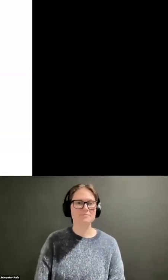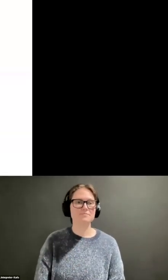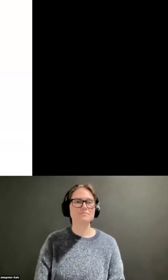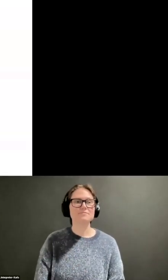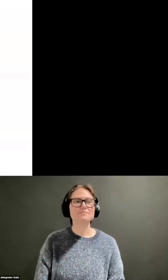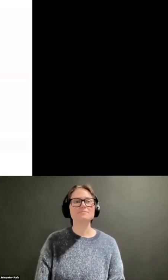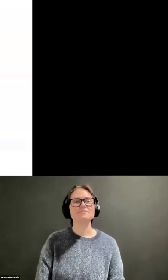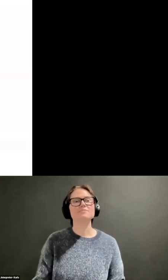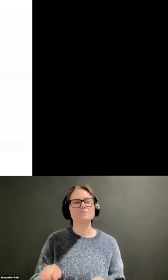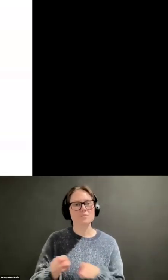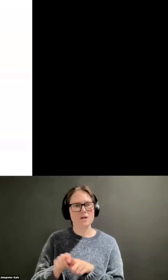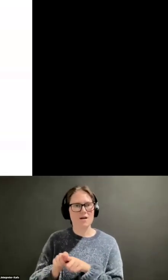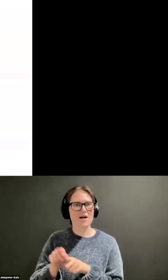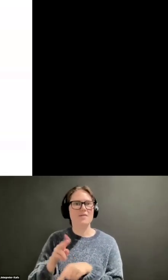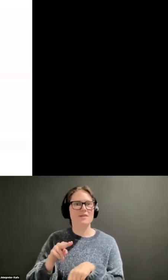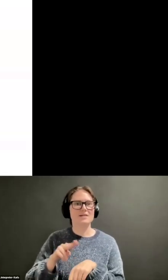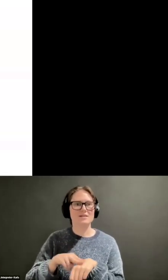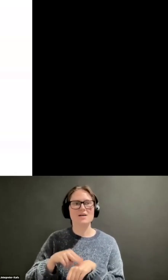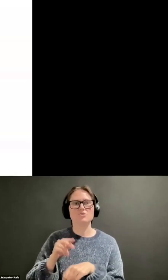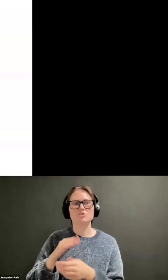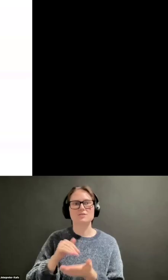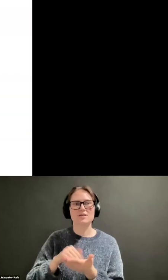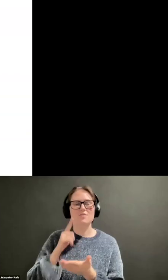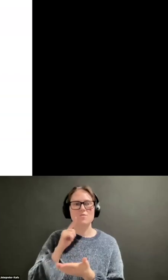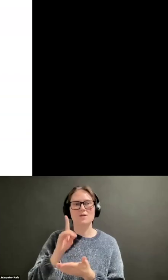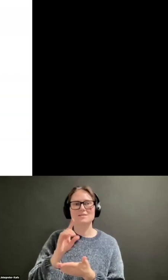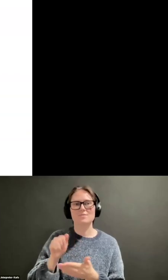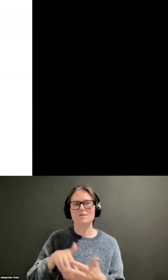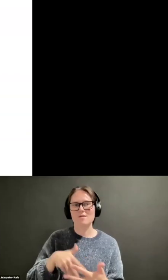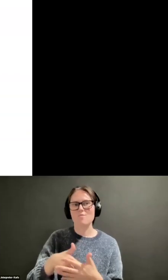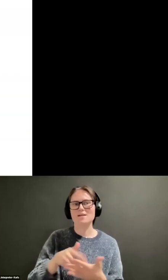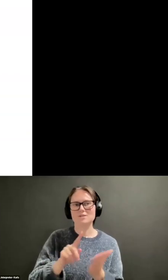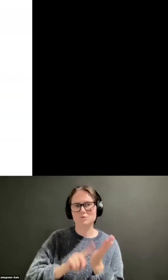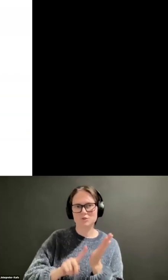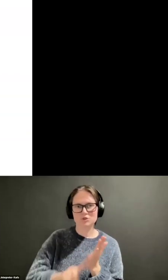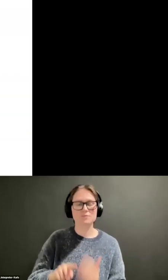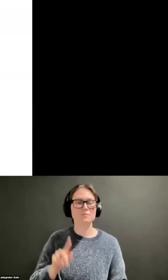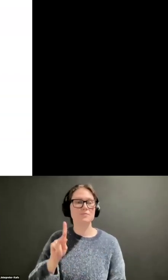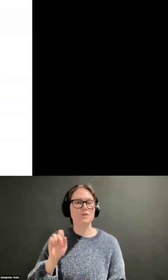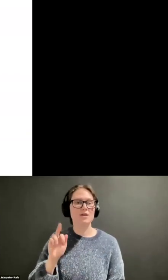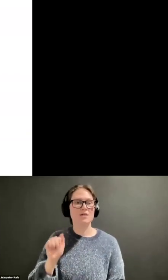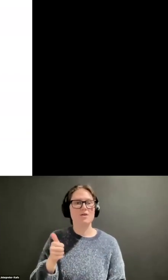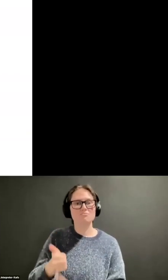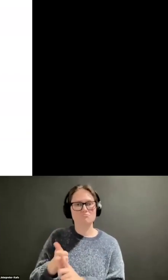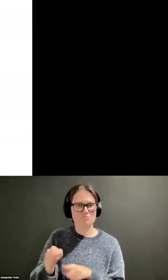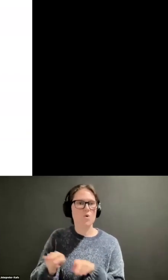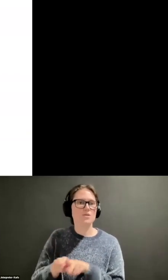Center for Disability and Pregnancy Research. Kara is also a mom to three,